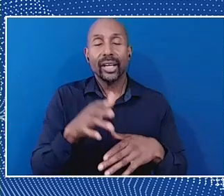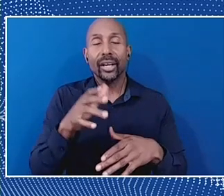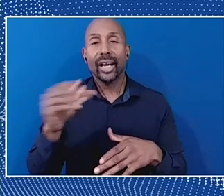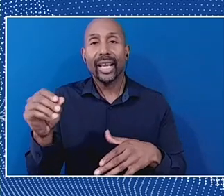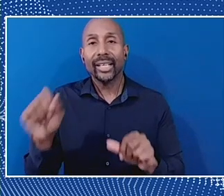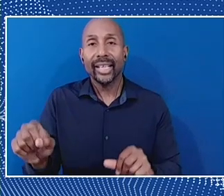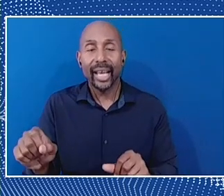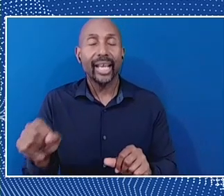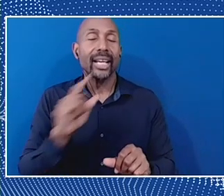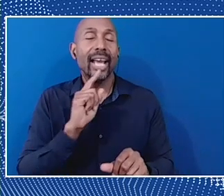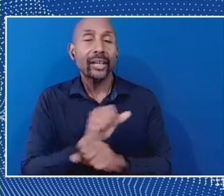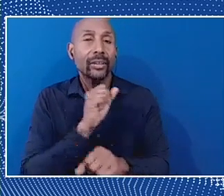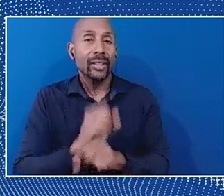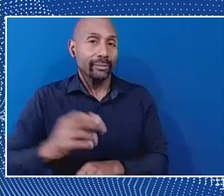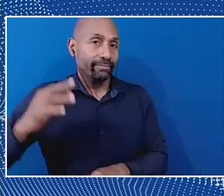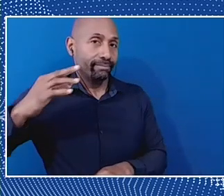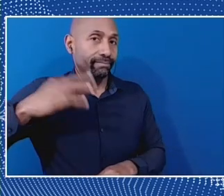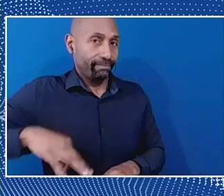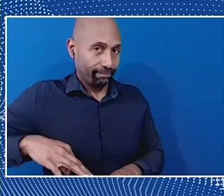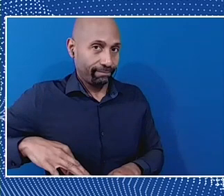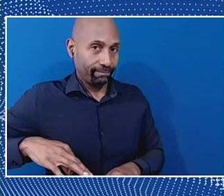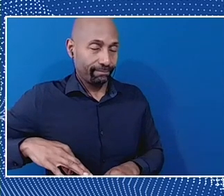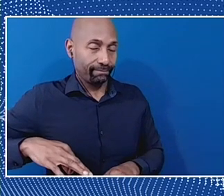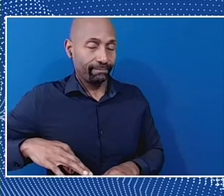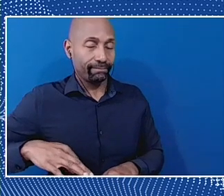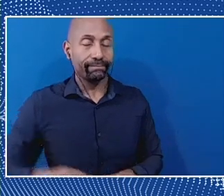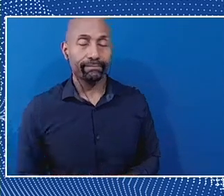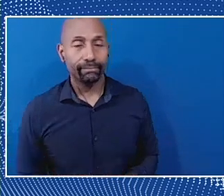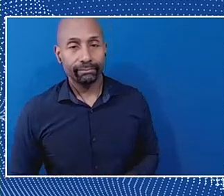Thank you, Lane. Looks like John was- found that acceptable